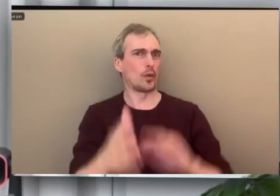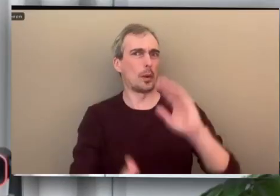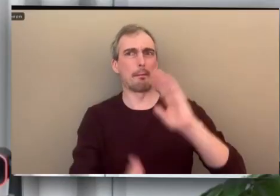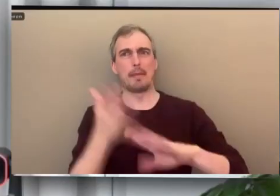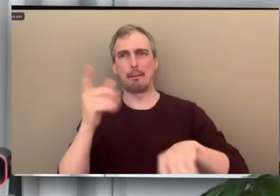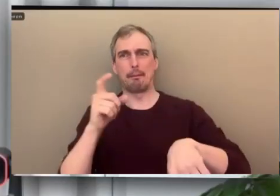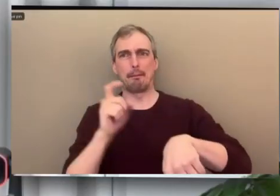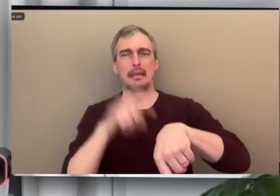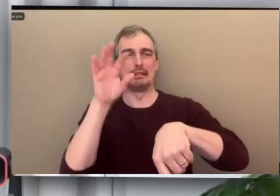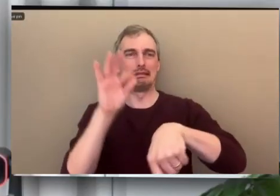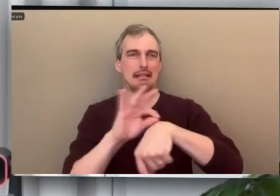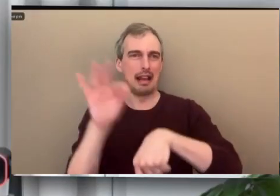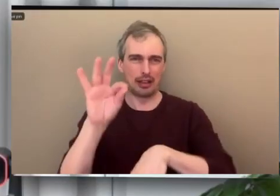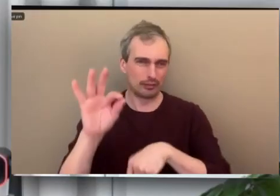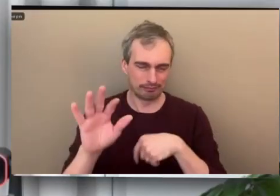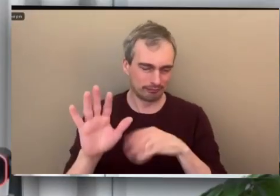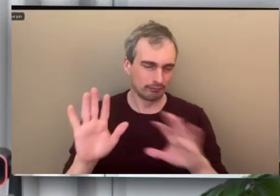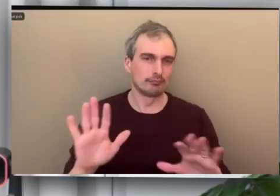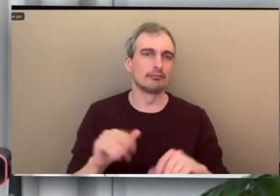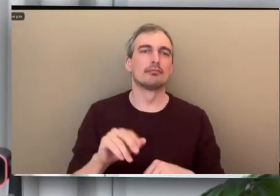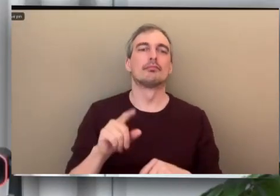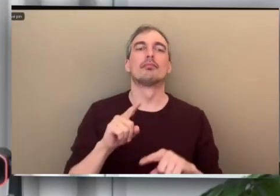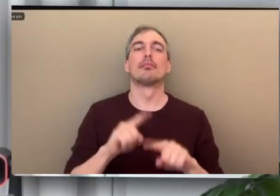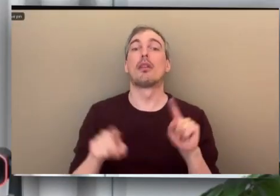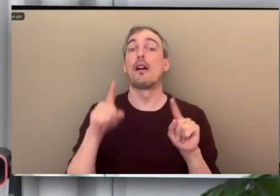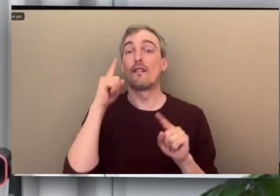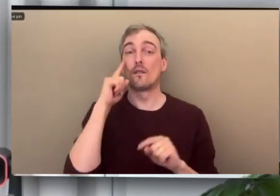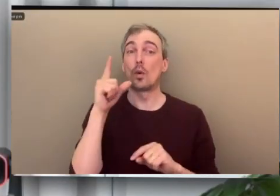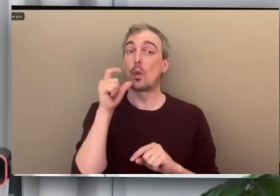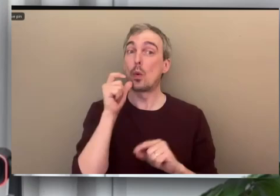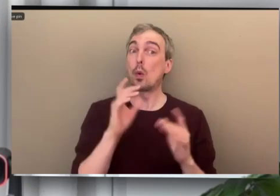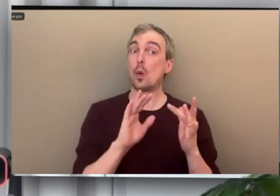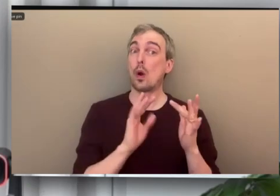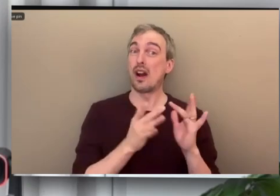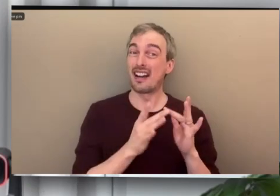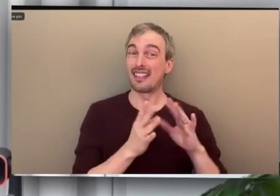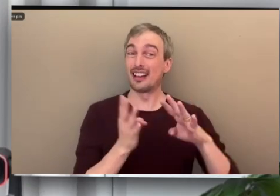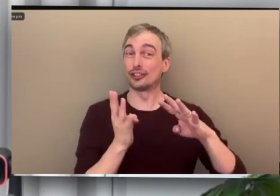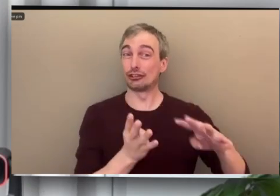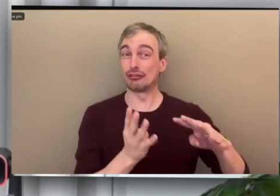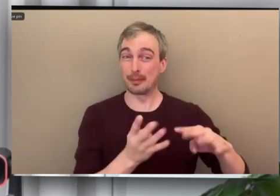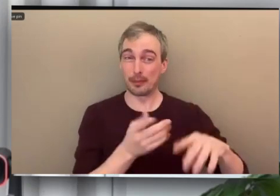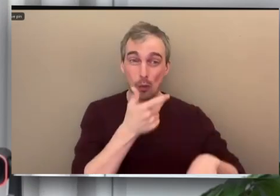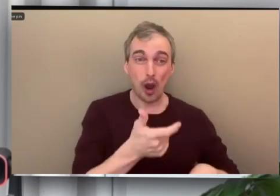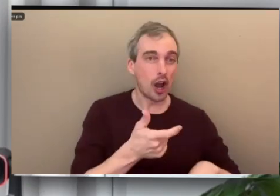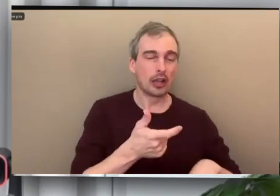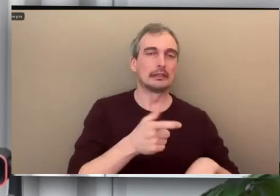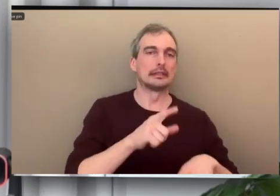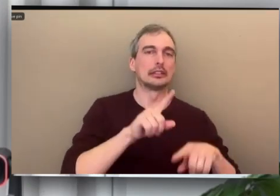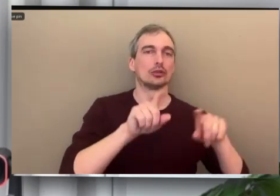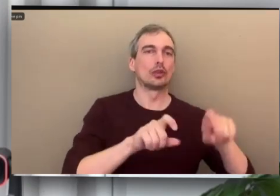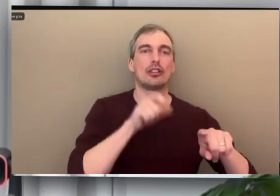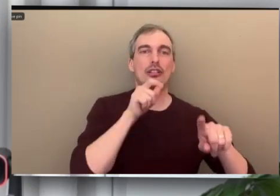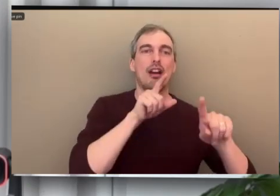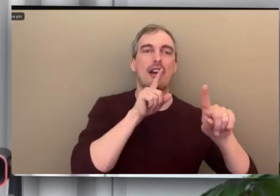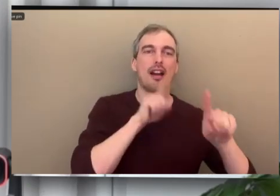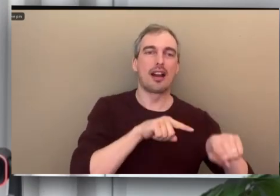For those online, whose questions we didn't get to, I'm really sorry. Maybe we'll have a time to have you come back. I have an idea for you. If this is okay.